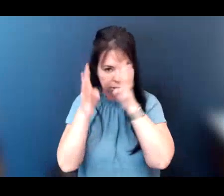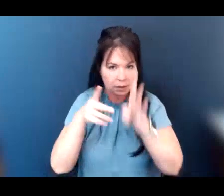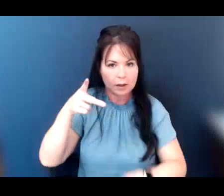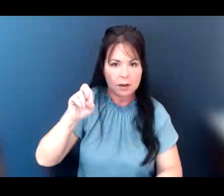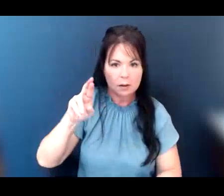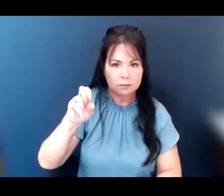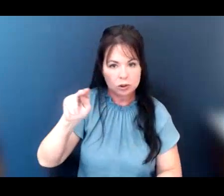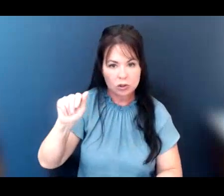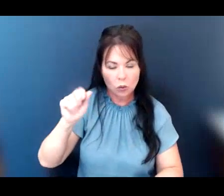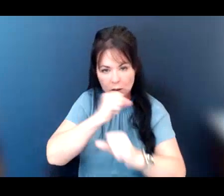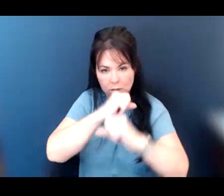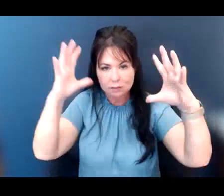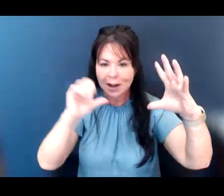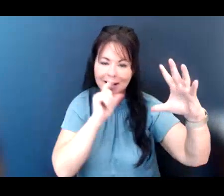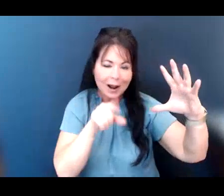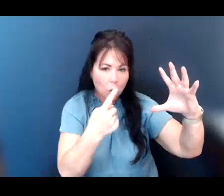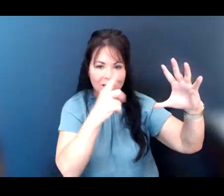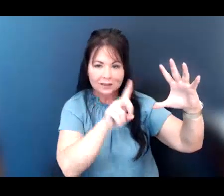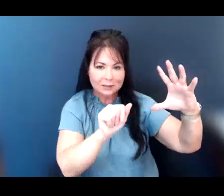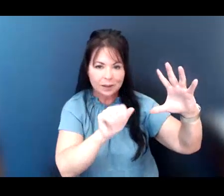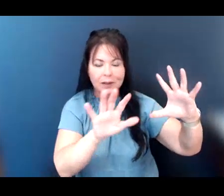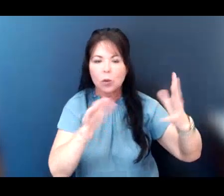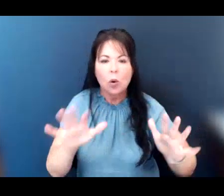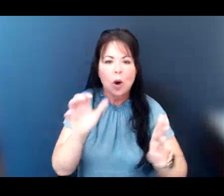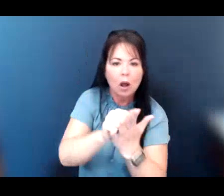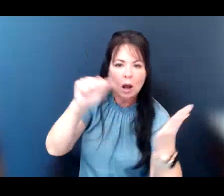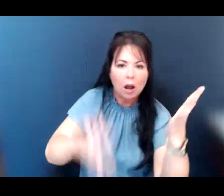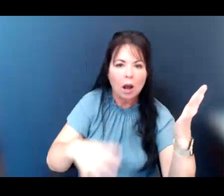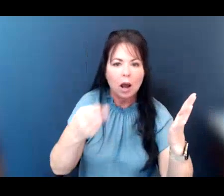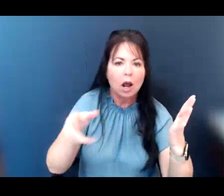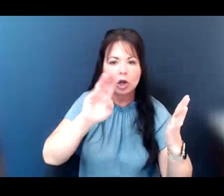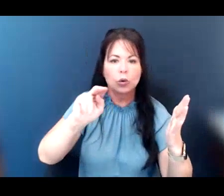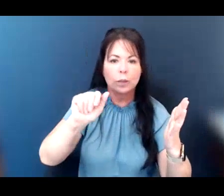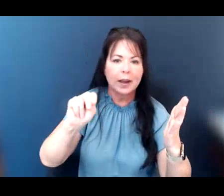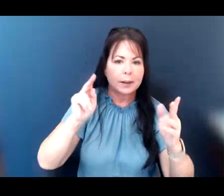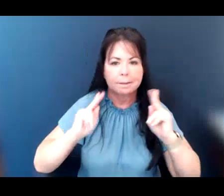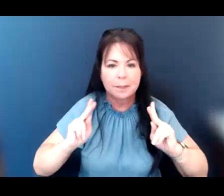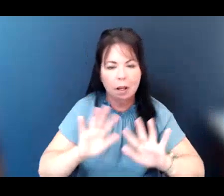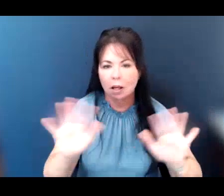We need to be really careful not to dehumanize people. They're not a thing out there.